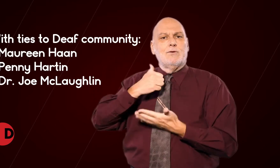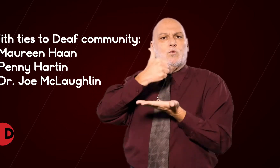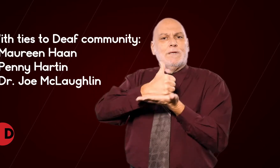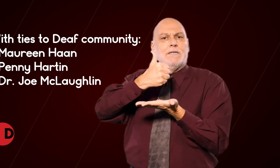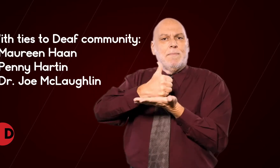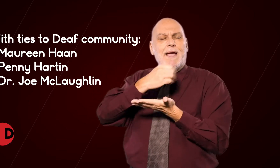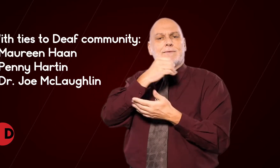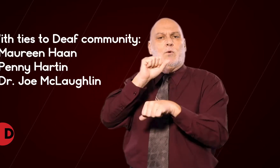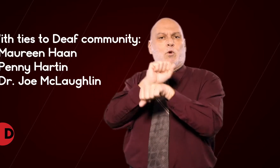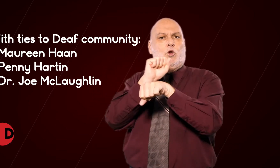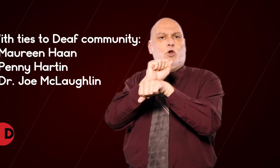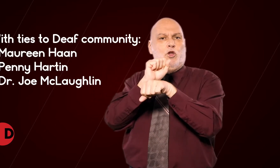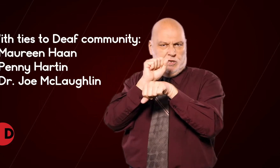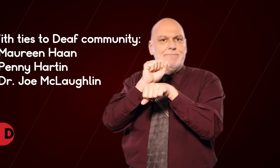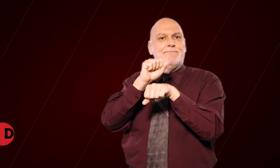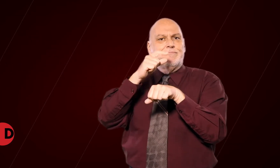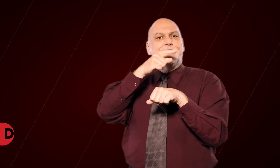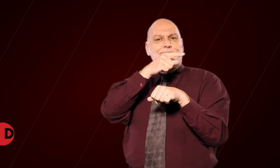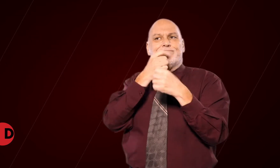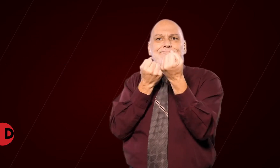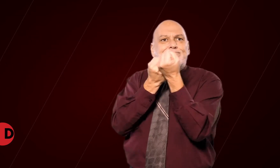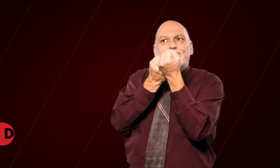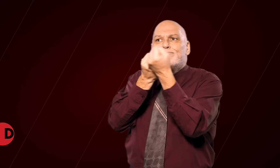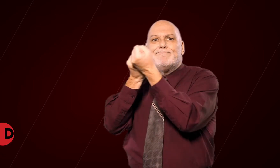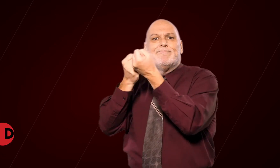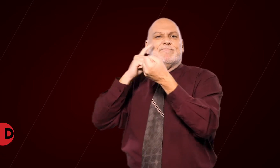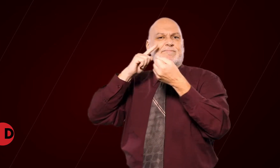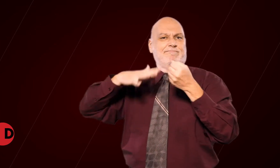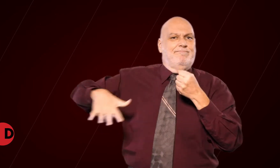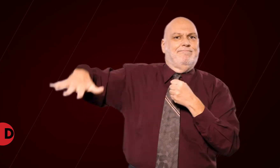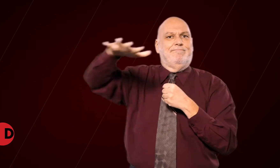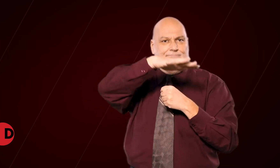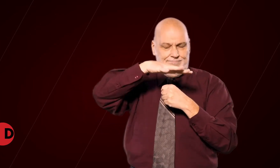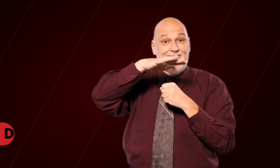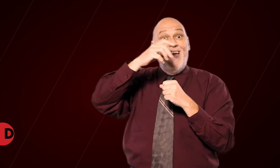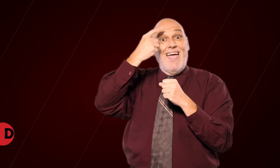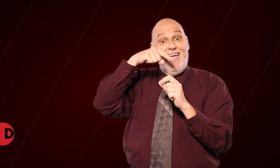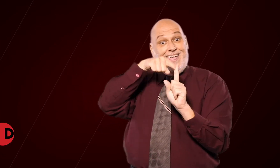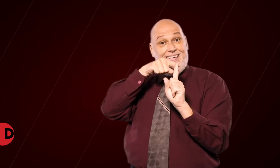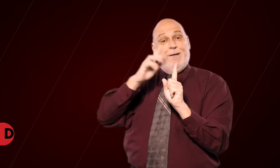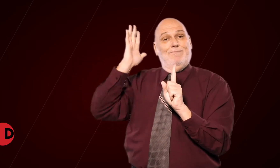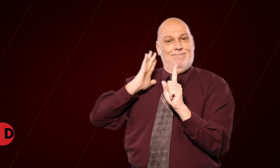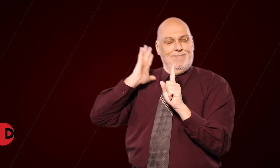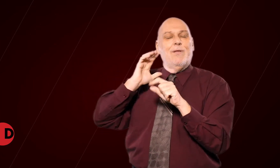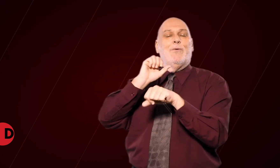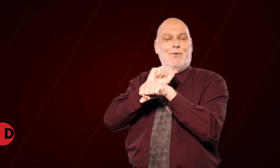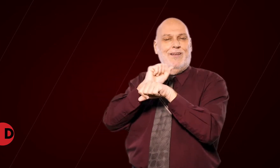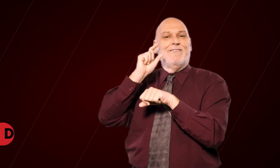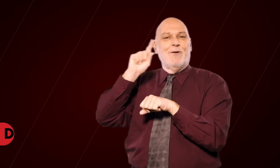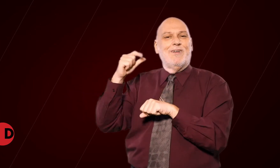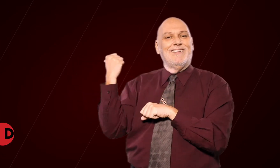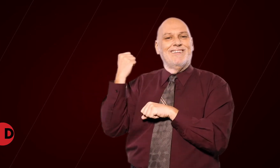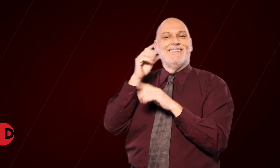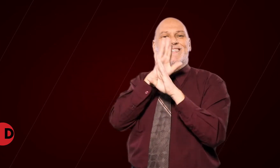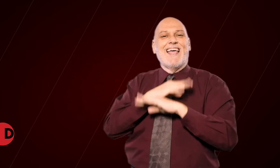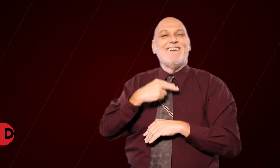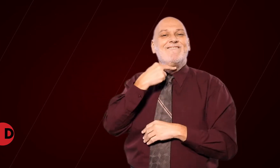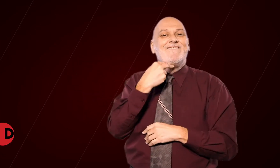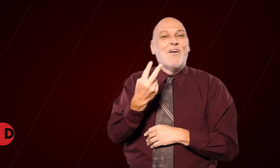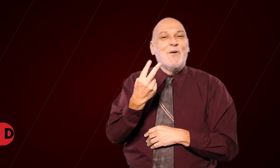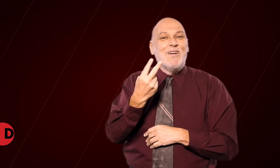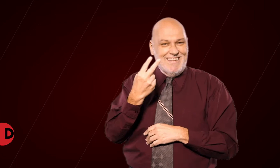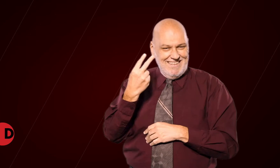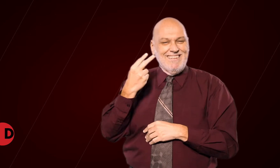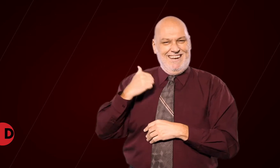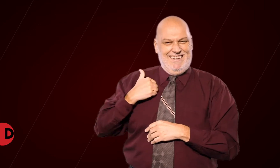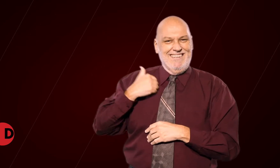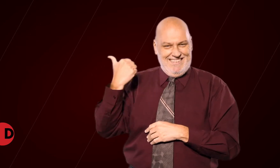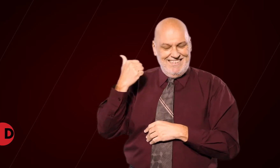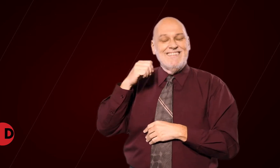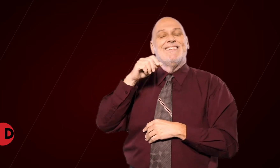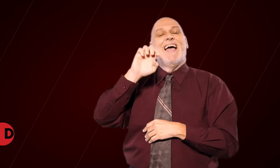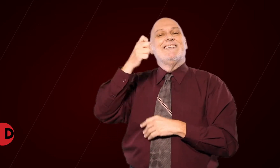of Canadian Council on Rehabilitation and Work and past executive director